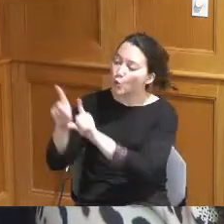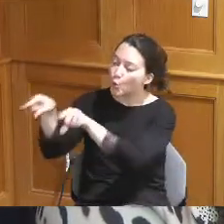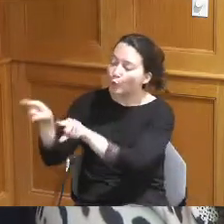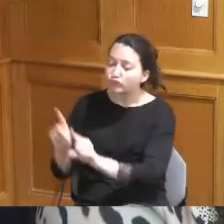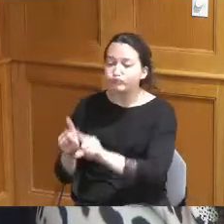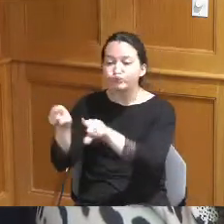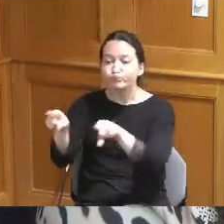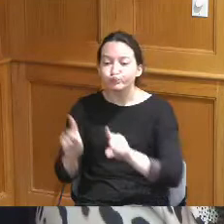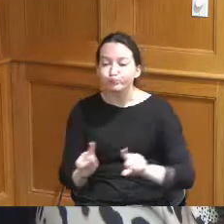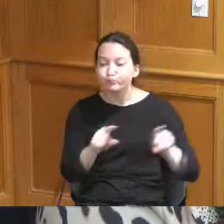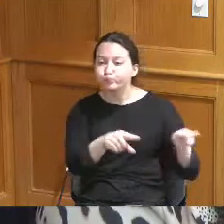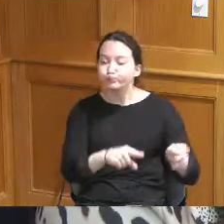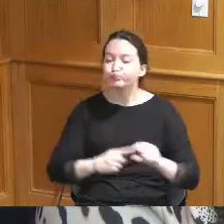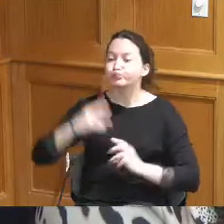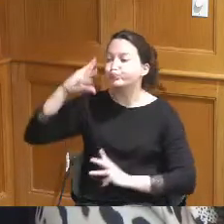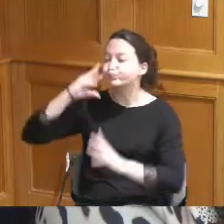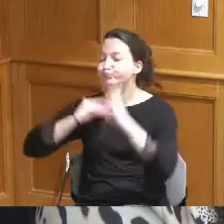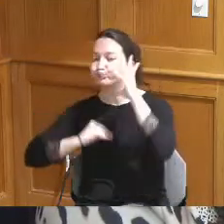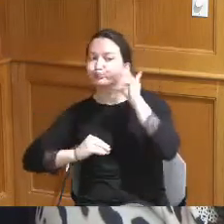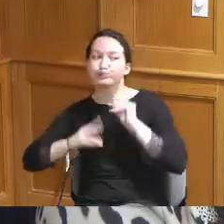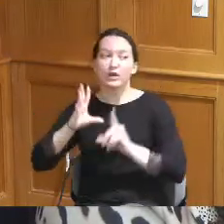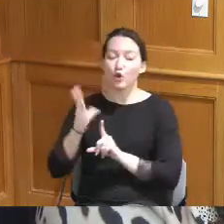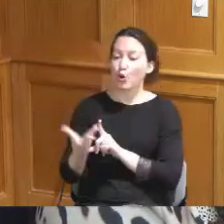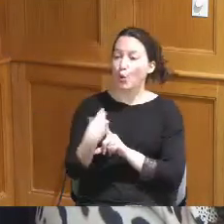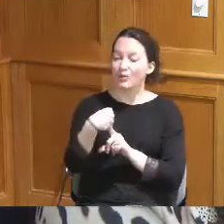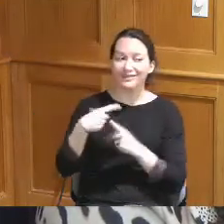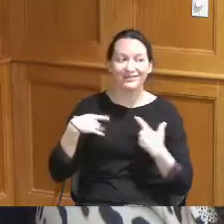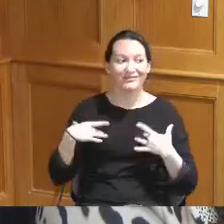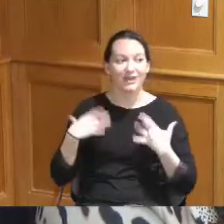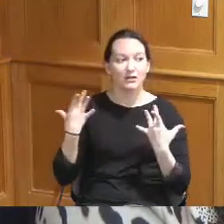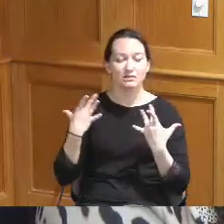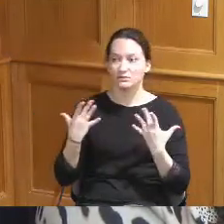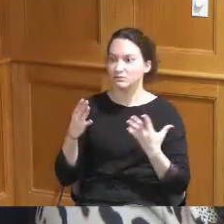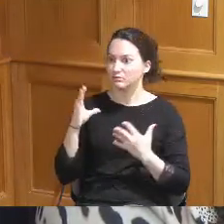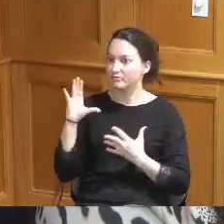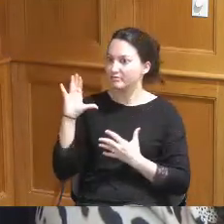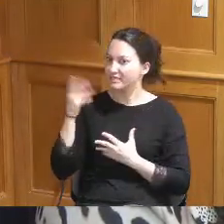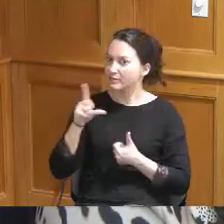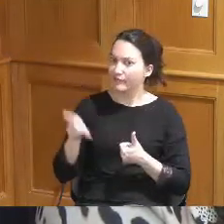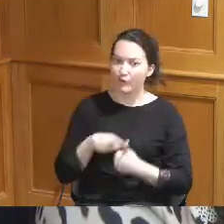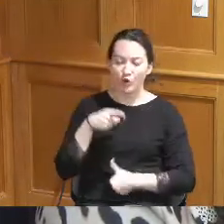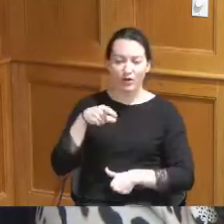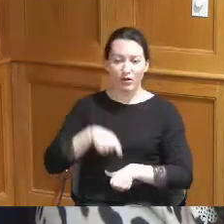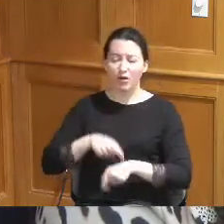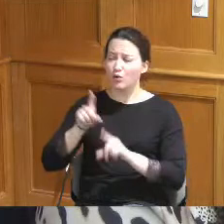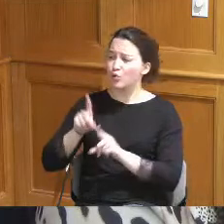and experience cultural events they've never experienced before they went to the Taylor Swift